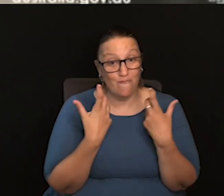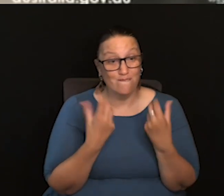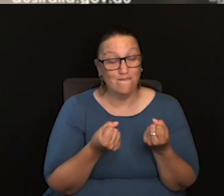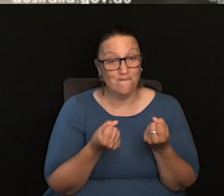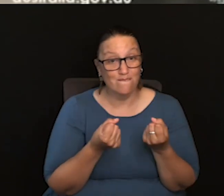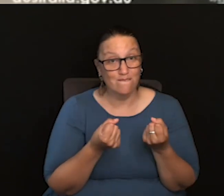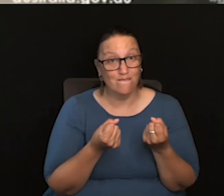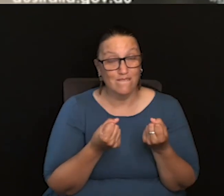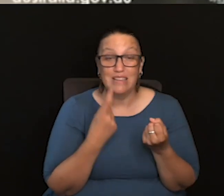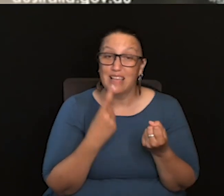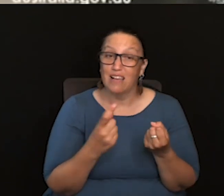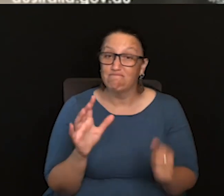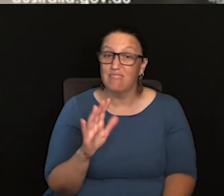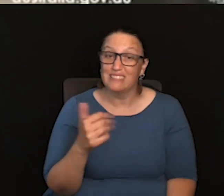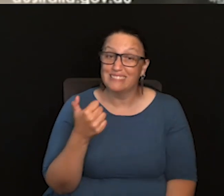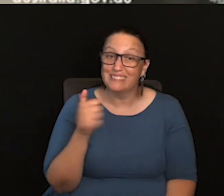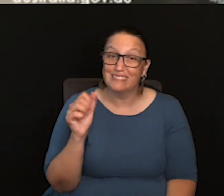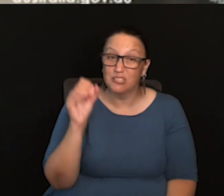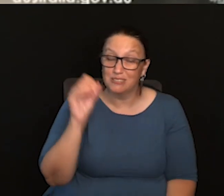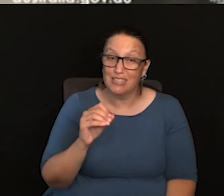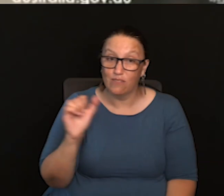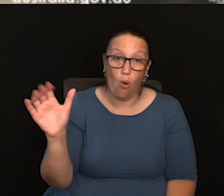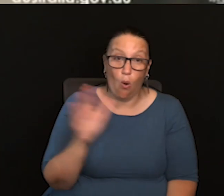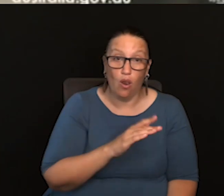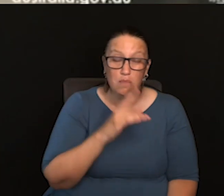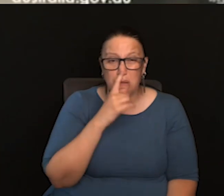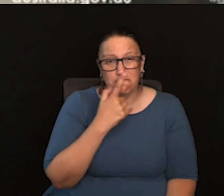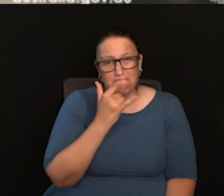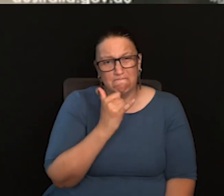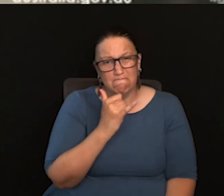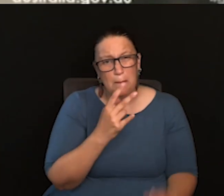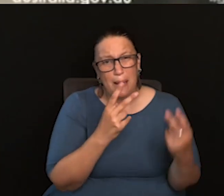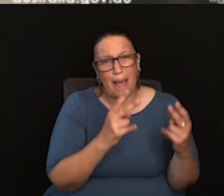And so Michael is better placed than me to give a view on this